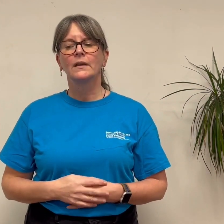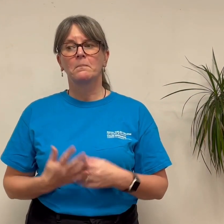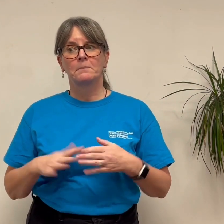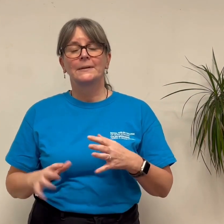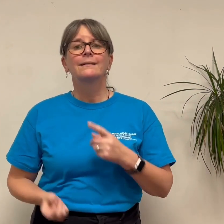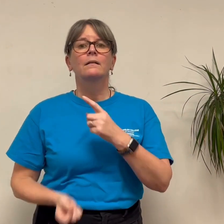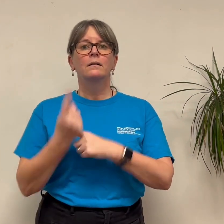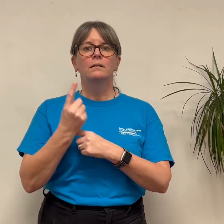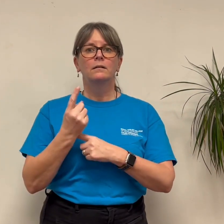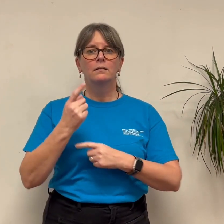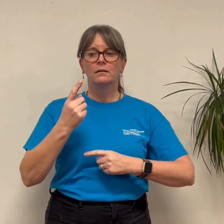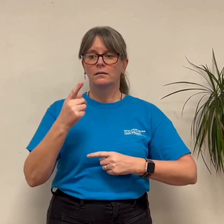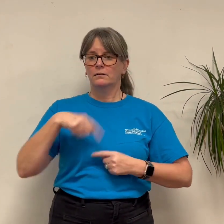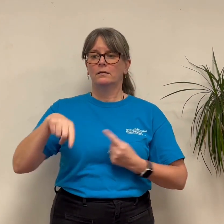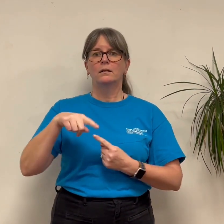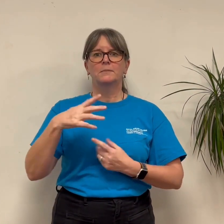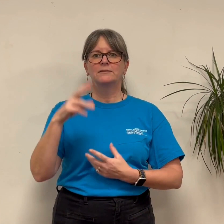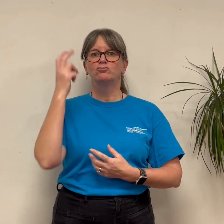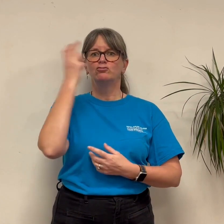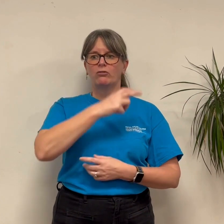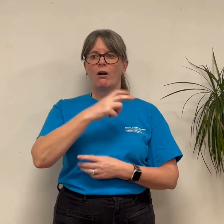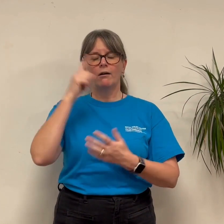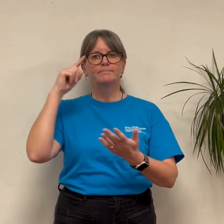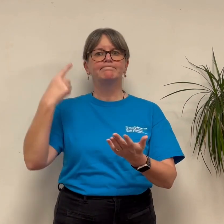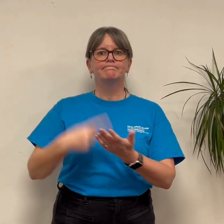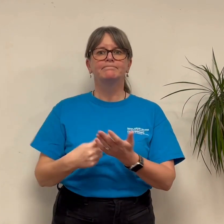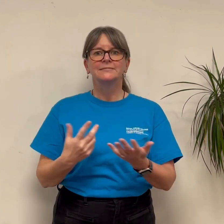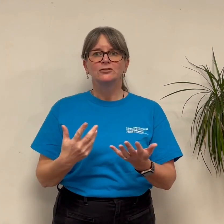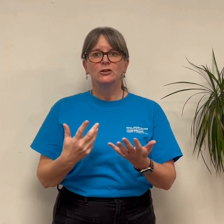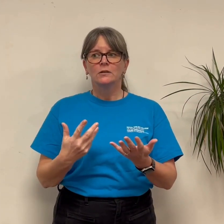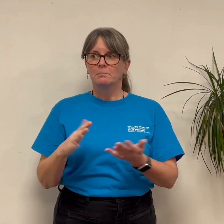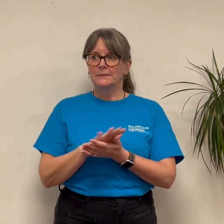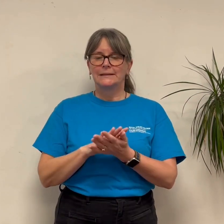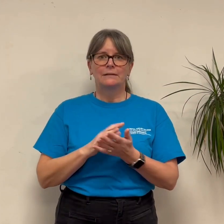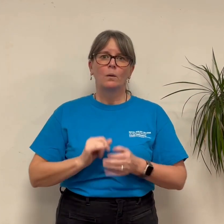When a drunken decision